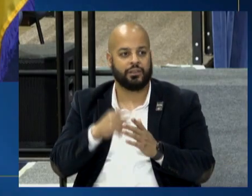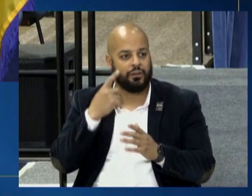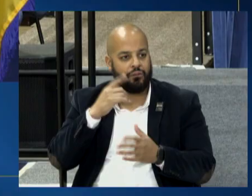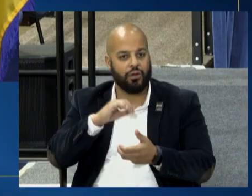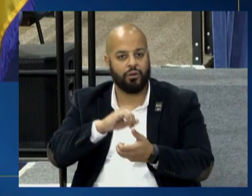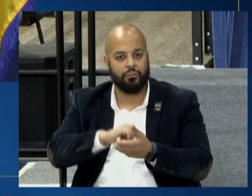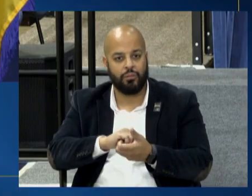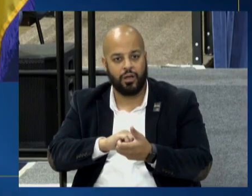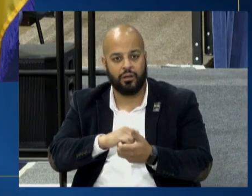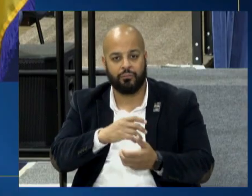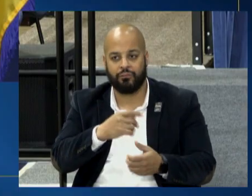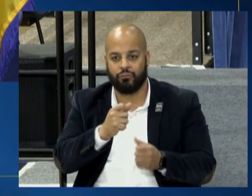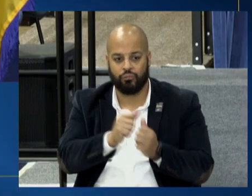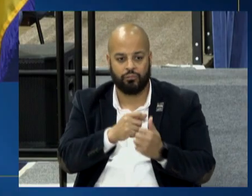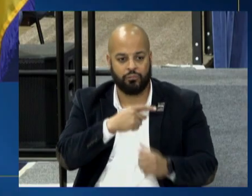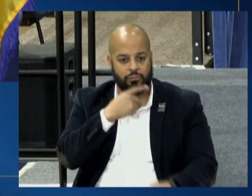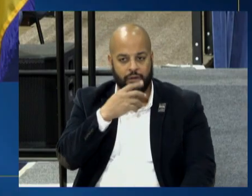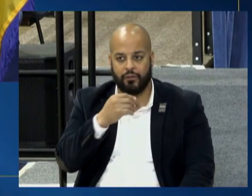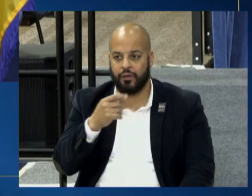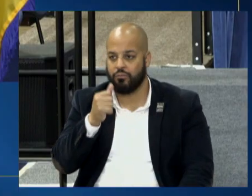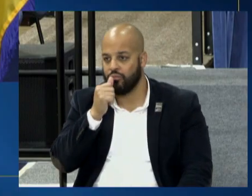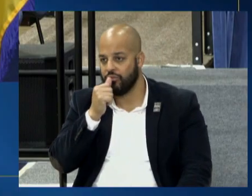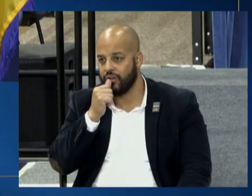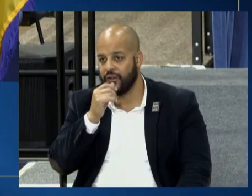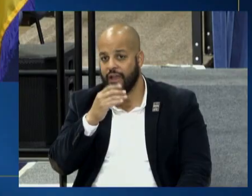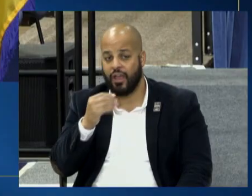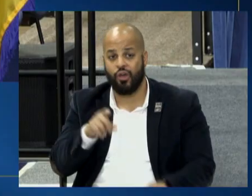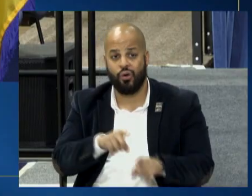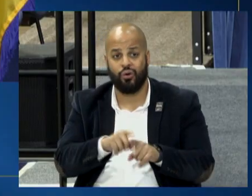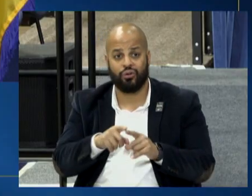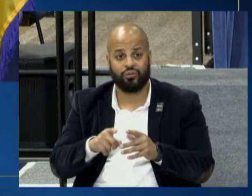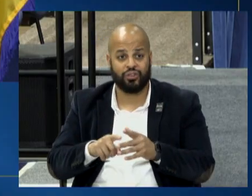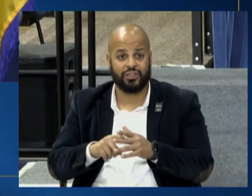has been established to act as a national accelerator to boost innovation in the fight